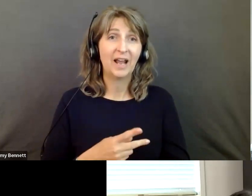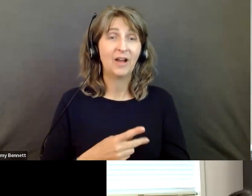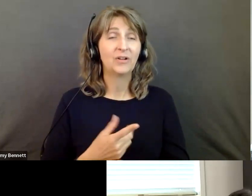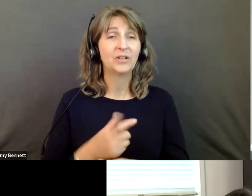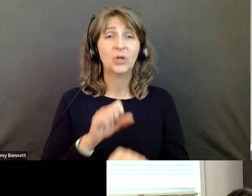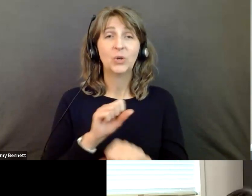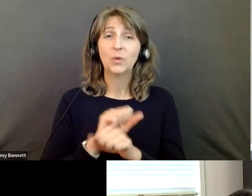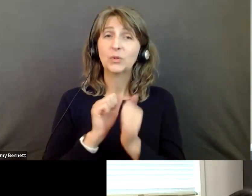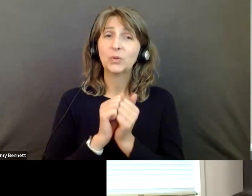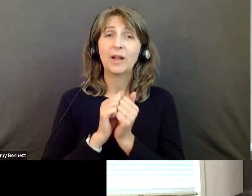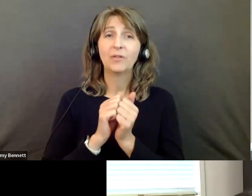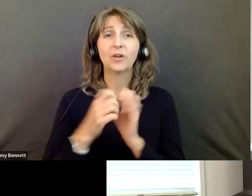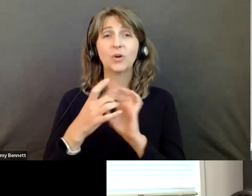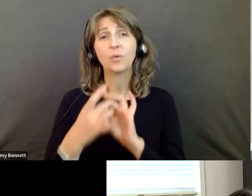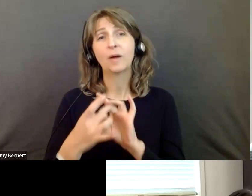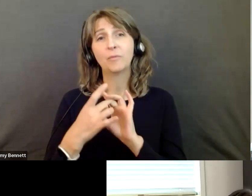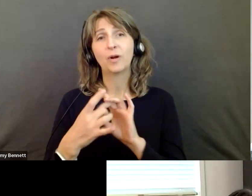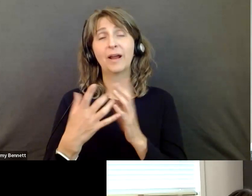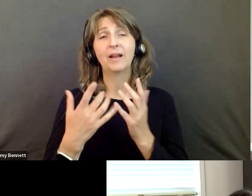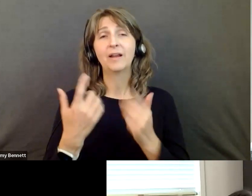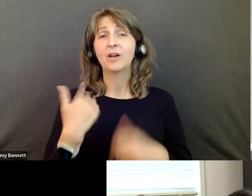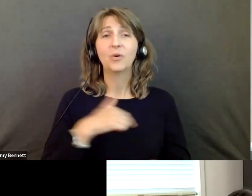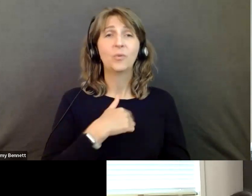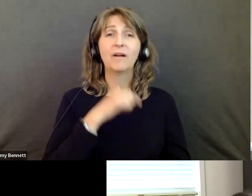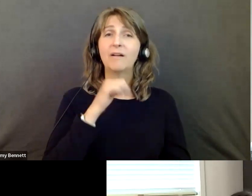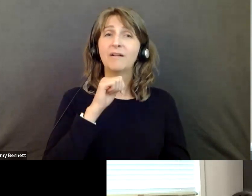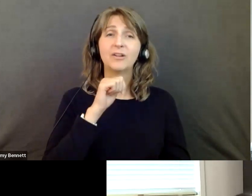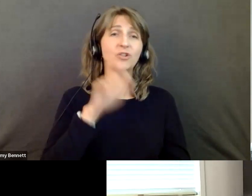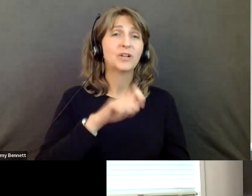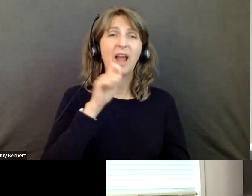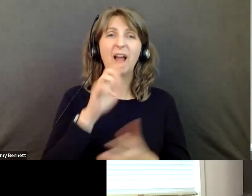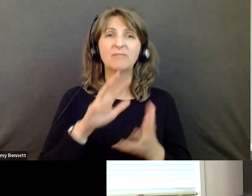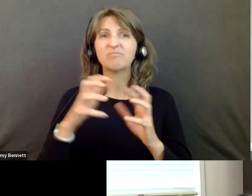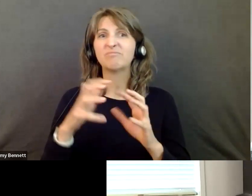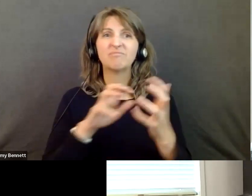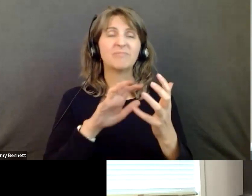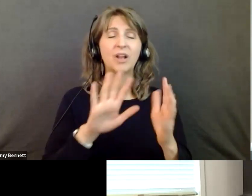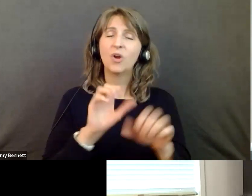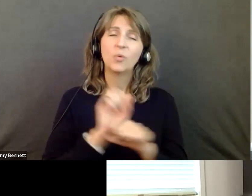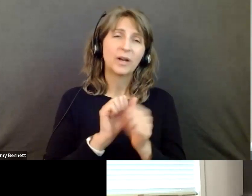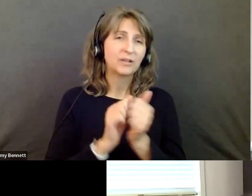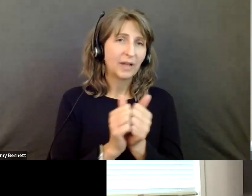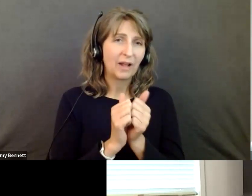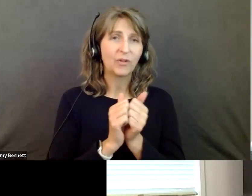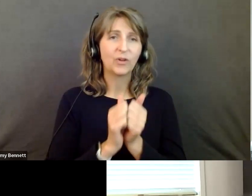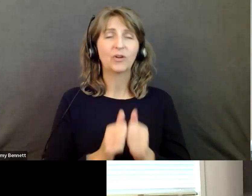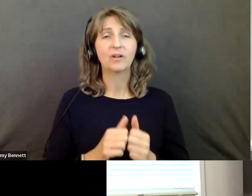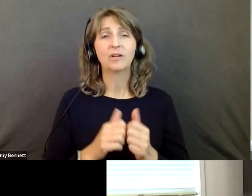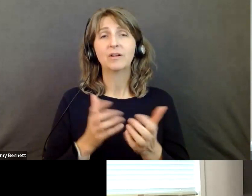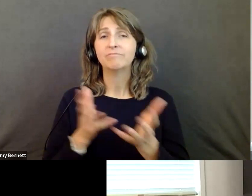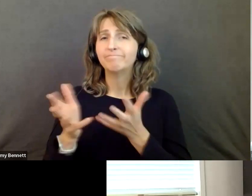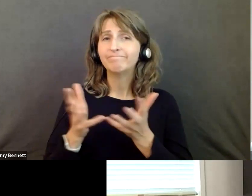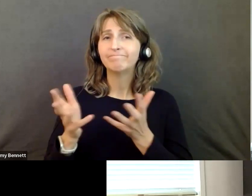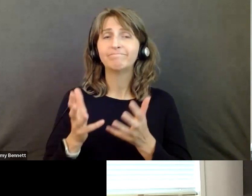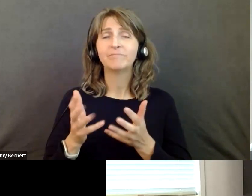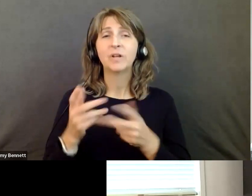We're not. Fighting against each other. We should be working together, communicating, and figuring out what's the best solution for that student.